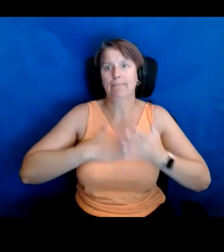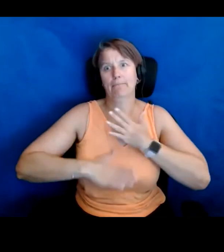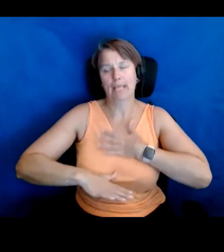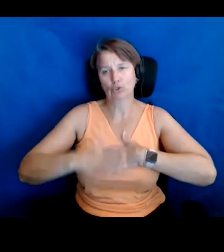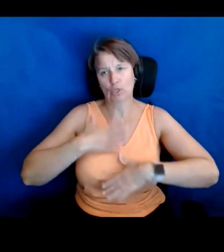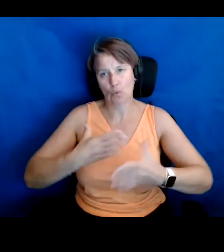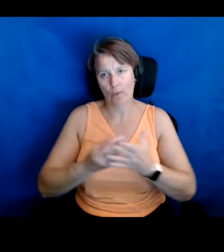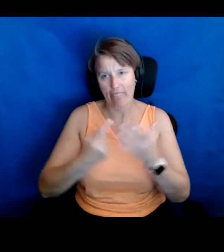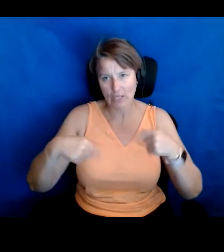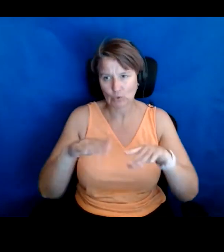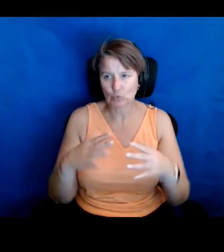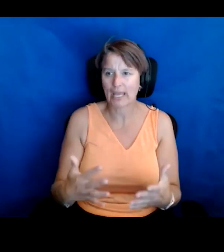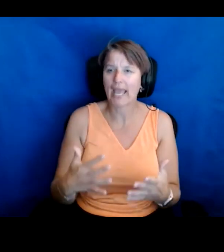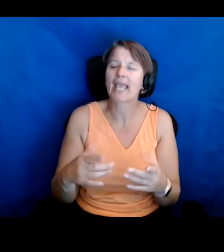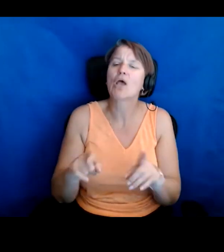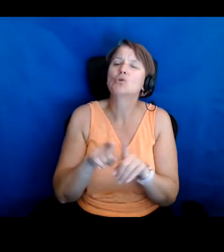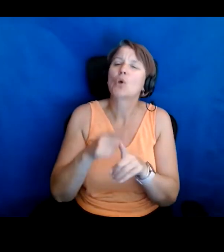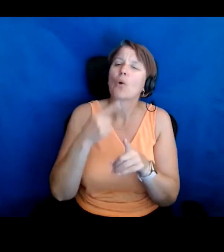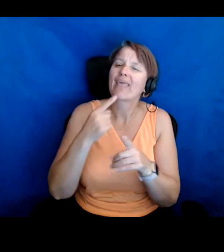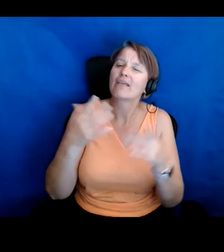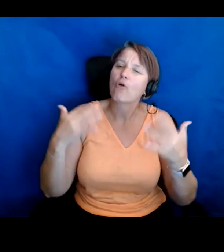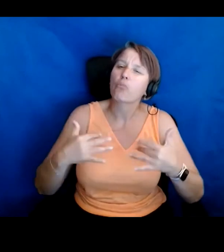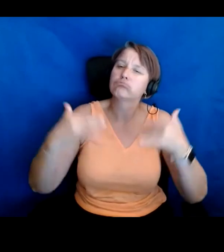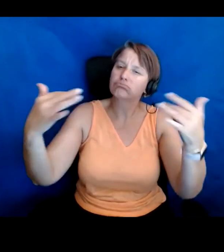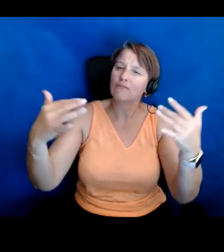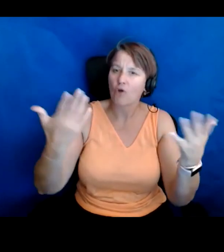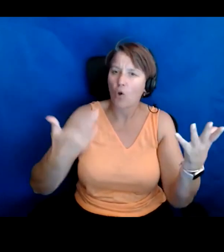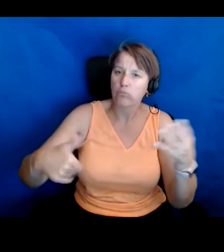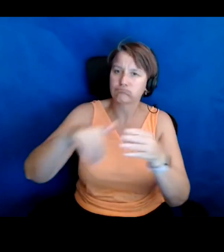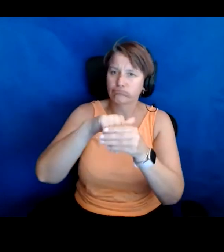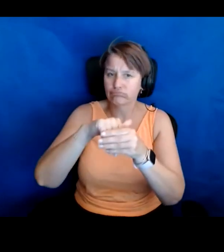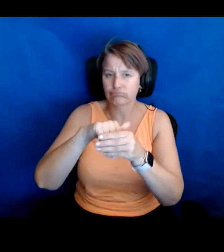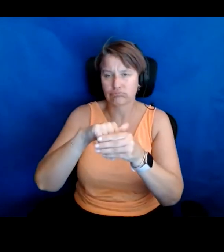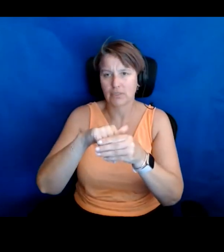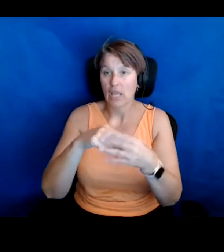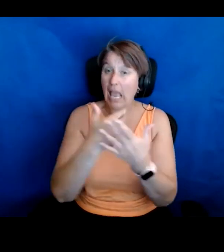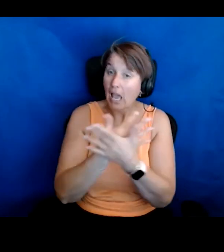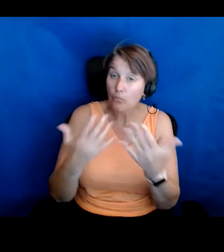Thank you, also to our audience for participating. We had some great questions today.